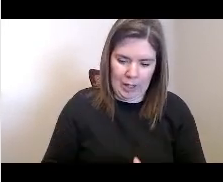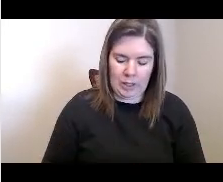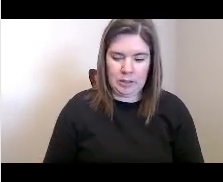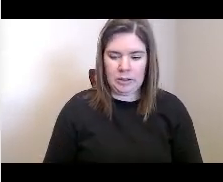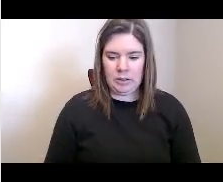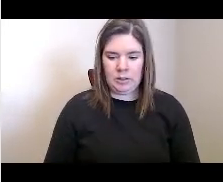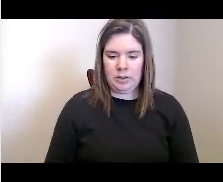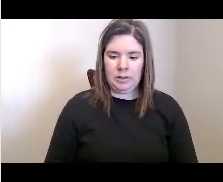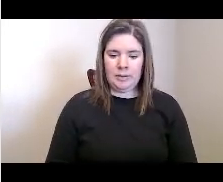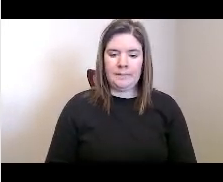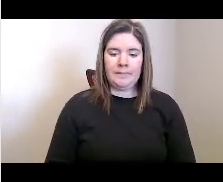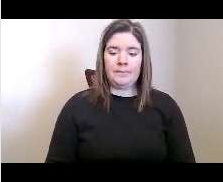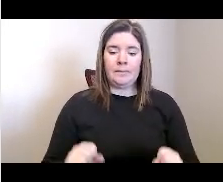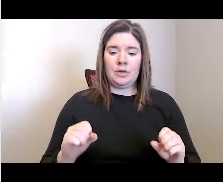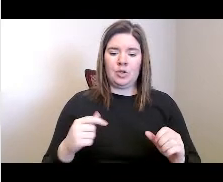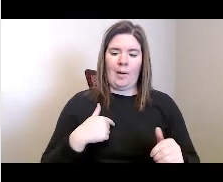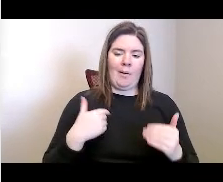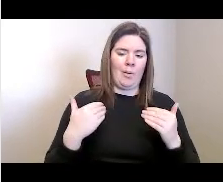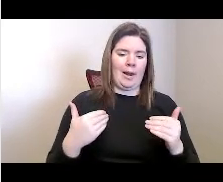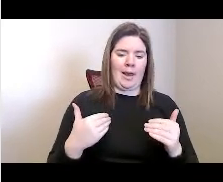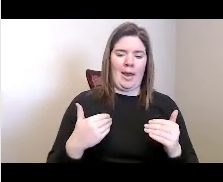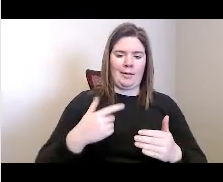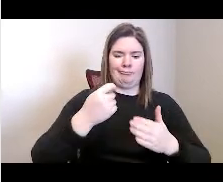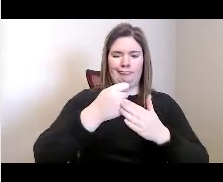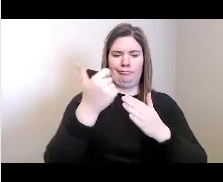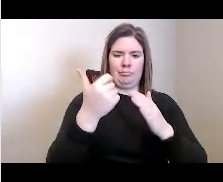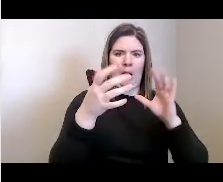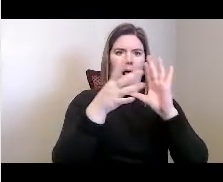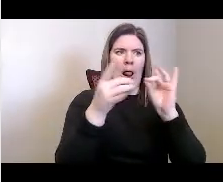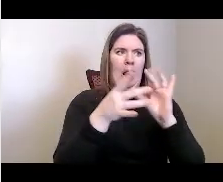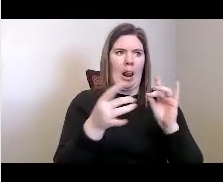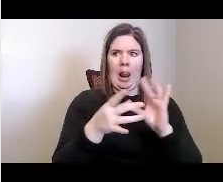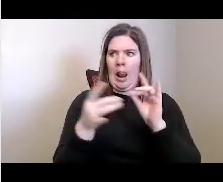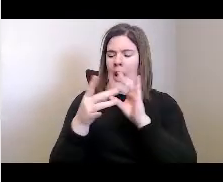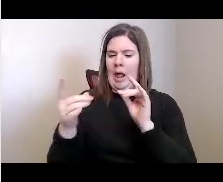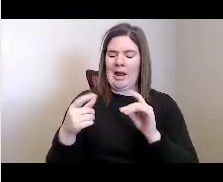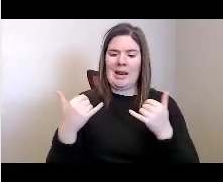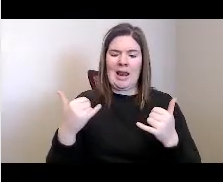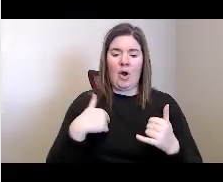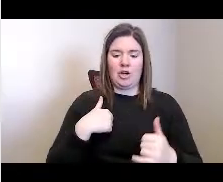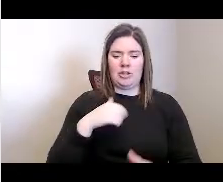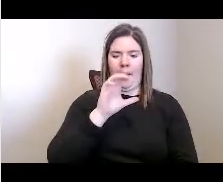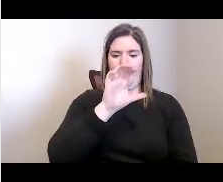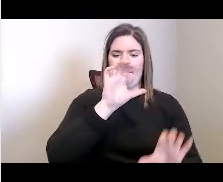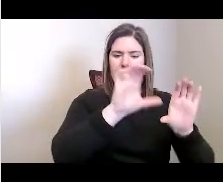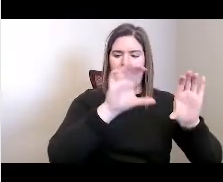So, I've gone ahead and done that. I deleted the subtext so now I just have puzzle pieces on screen. I've got my steps here: